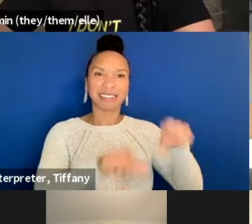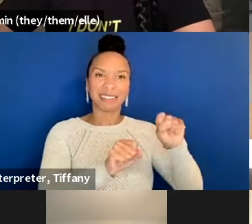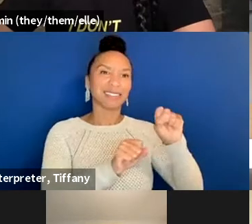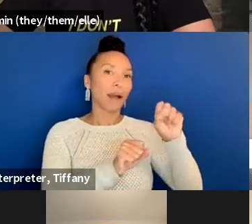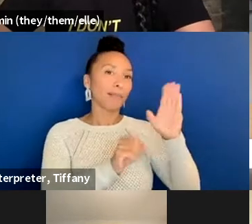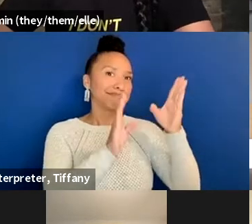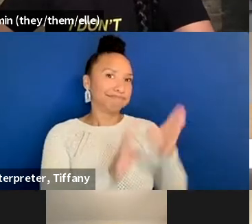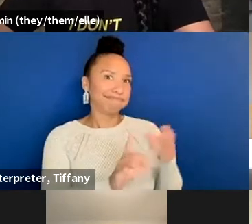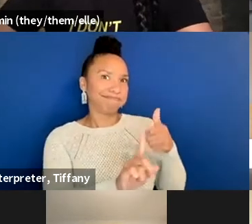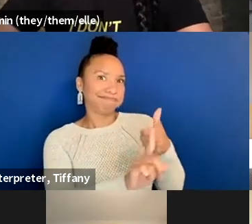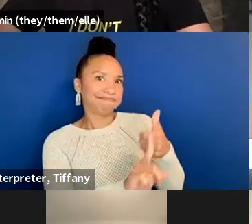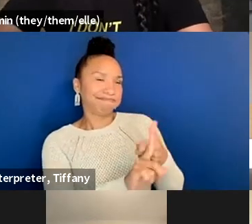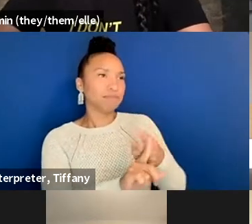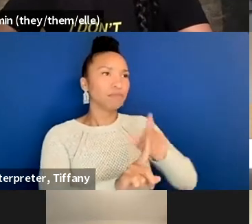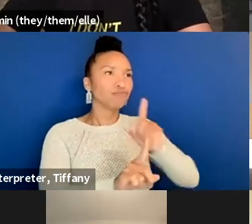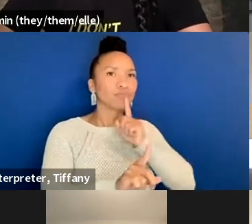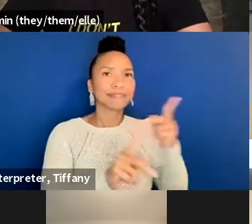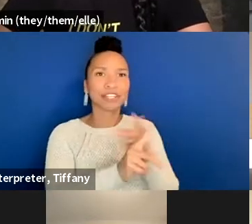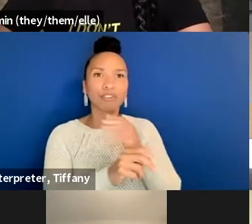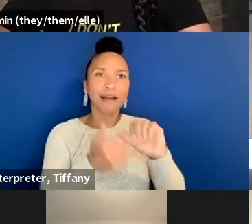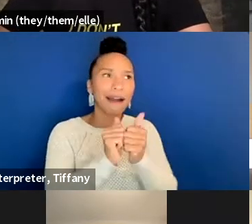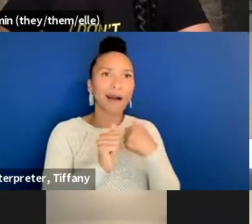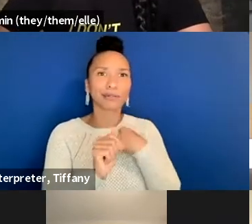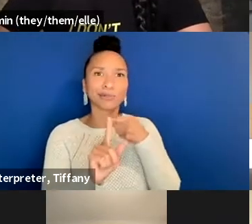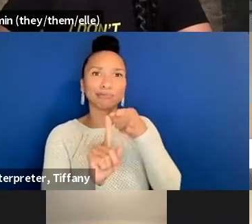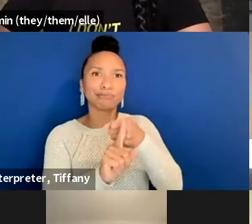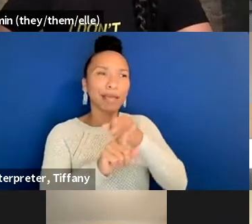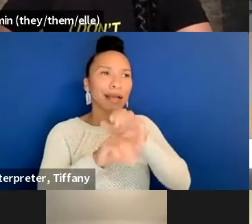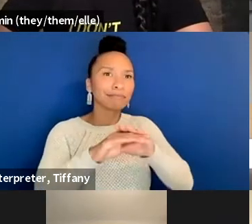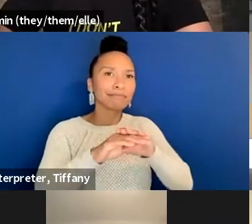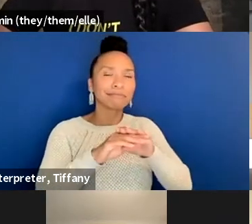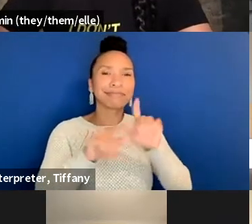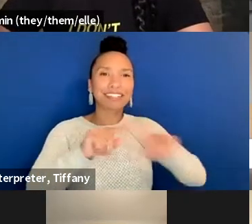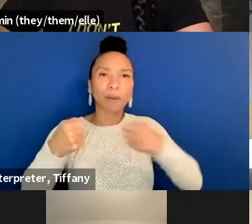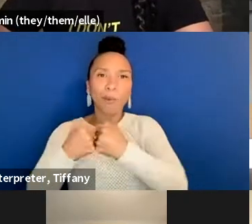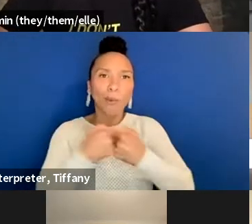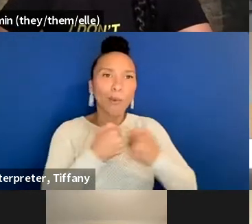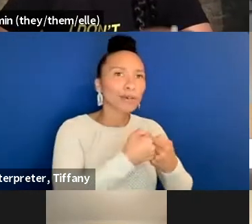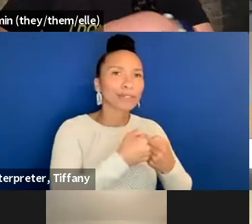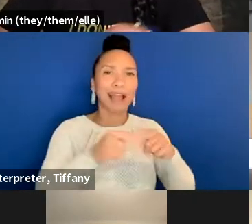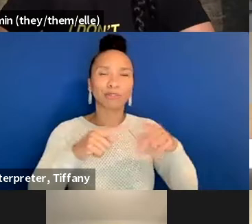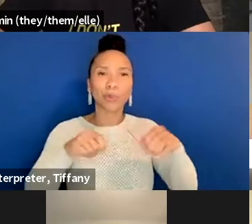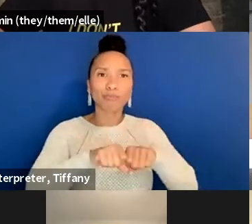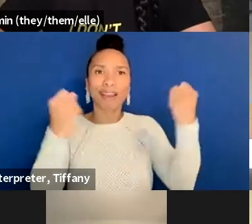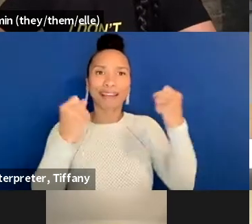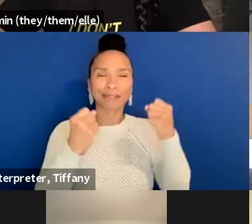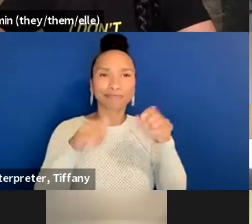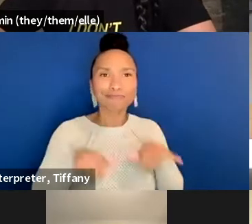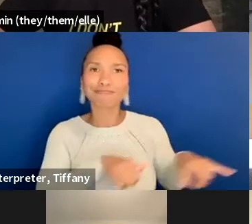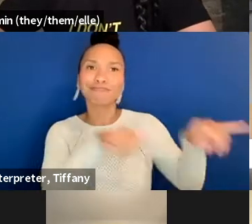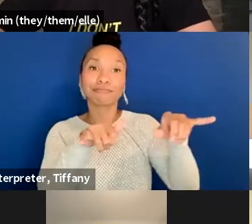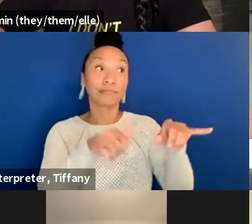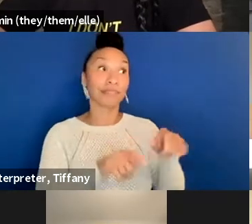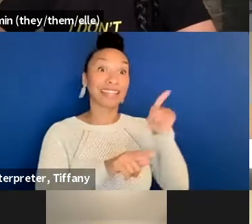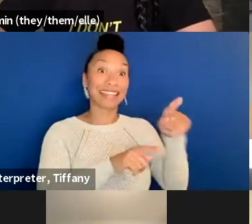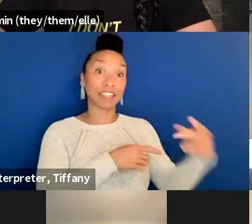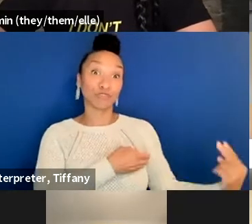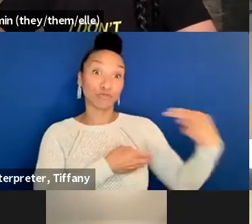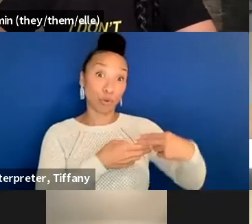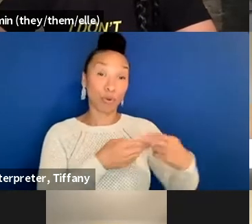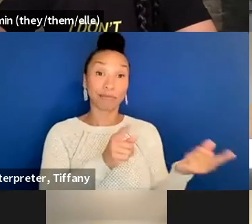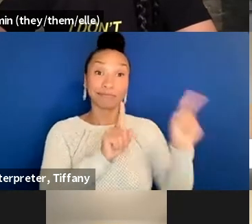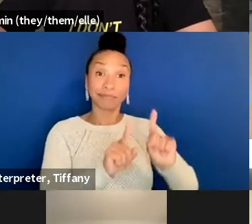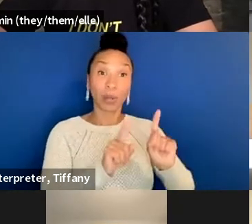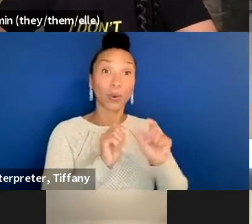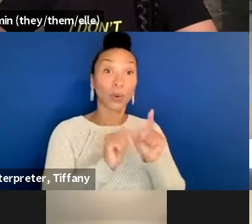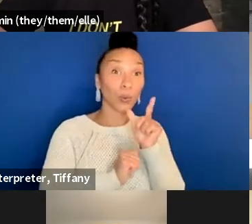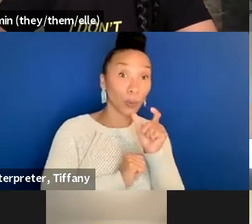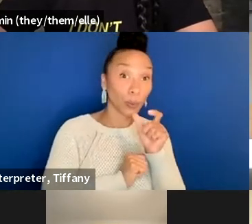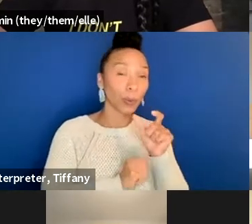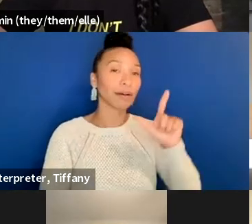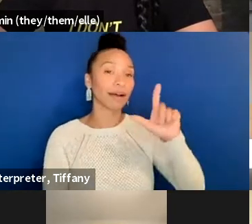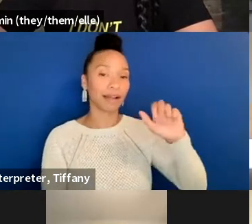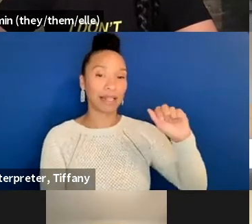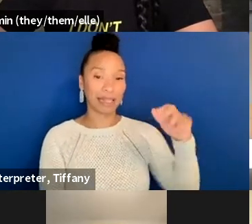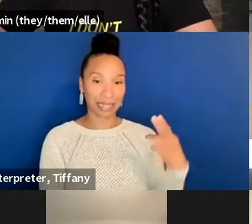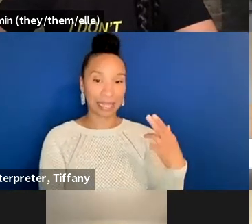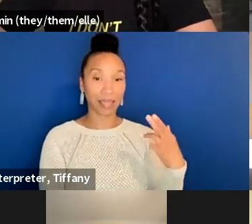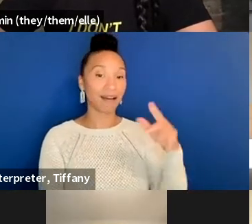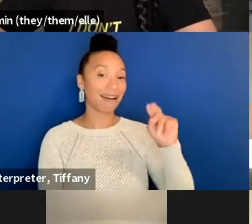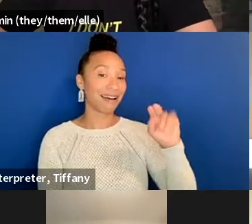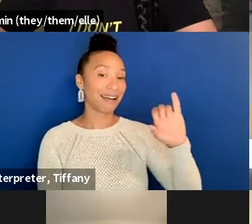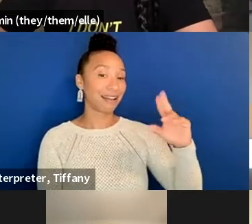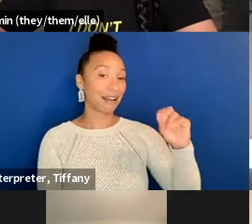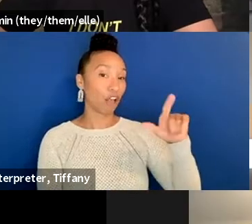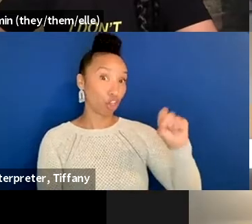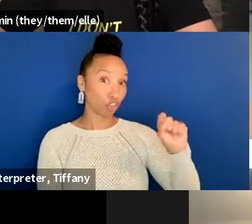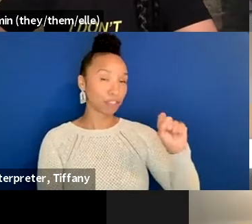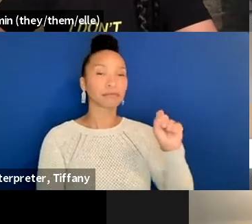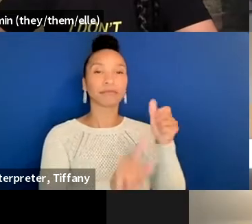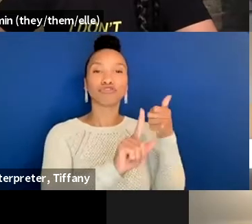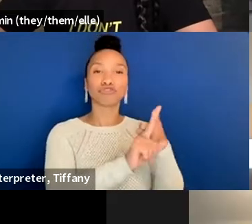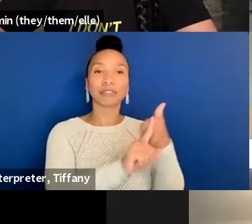Kirya Traber (she/her): Leah Yangon Nichols who is an award winning filmmaker animator and designer based in San Francisco she works to expand models of kinship increase access to collective histories and champion the compatibility of trauma and joy.